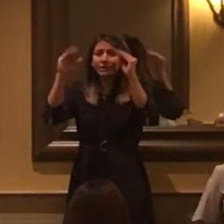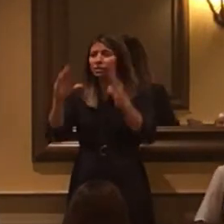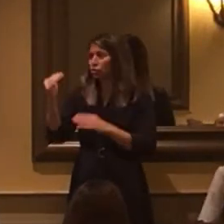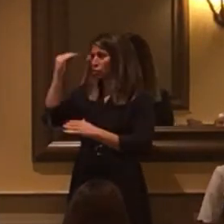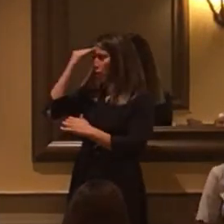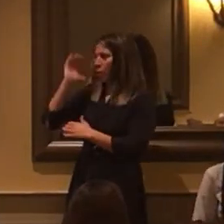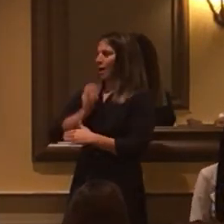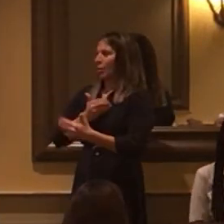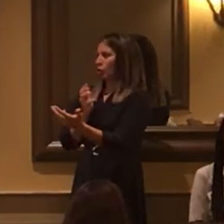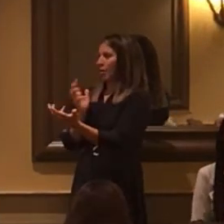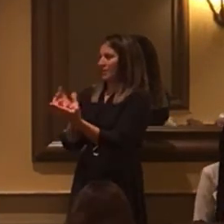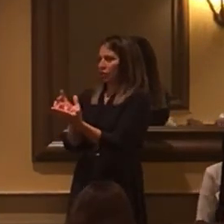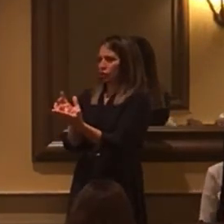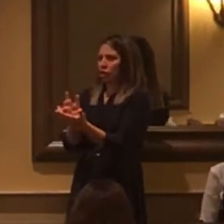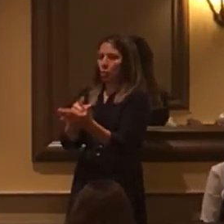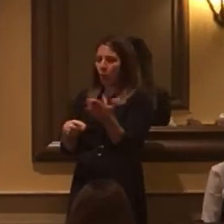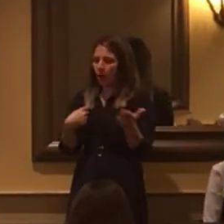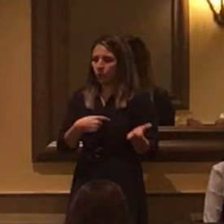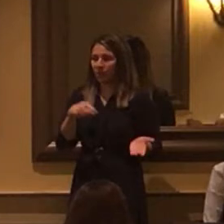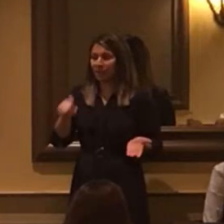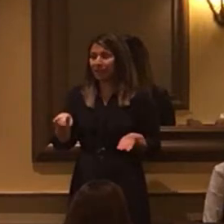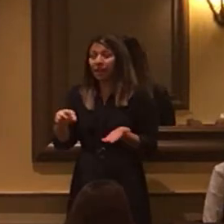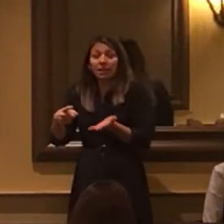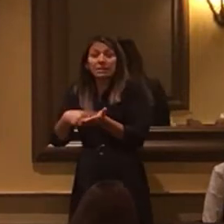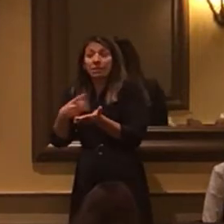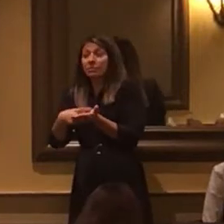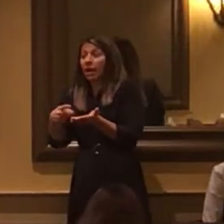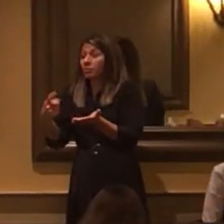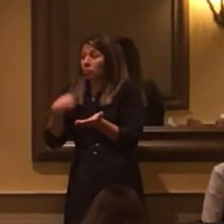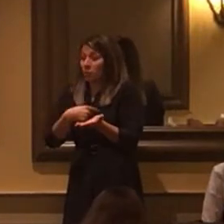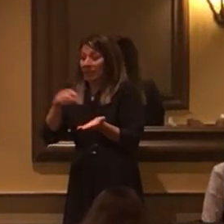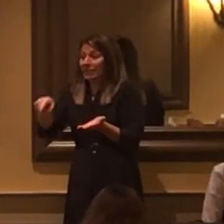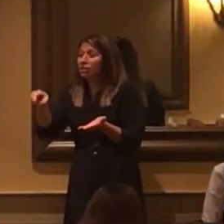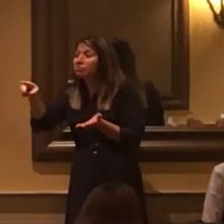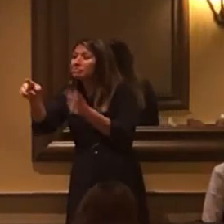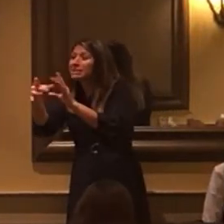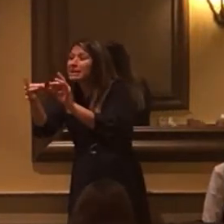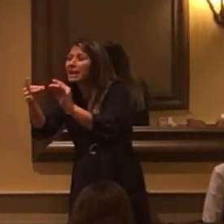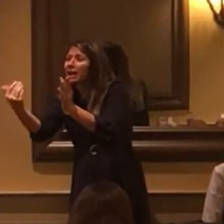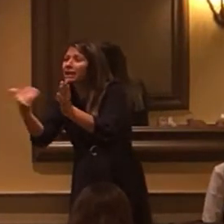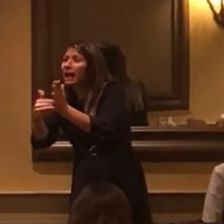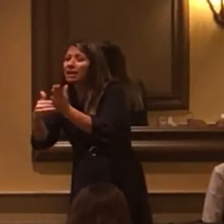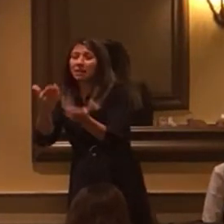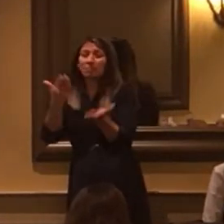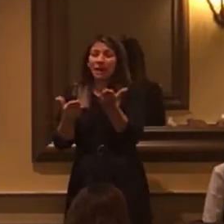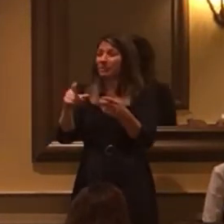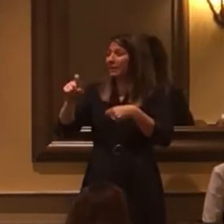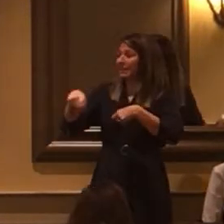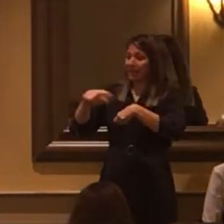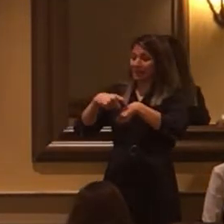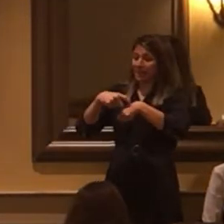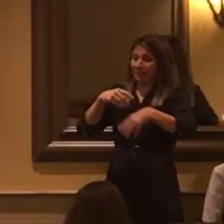like, you know, we might need it have it repeated, you know, we might need extra time so we're not kinda like bug you guys